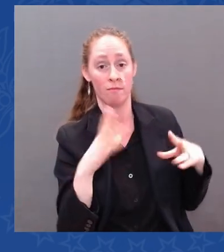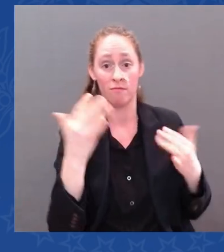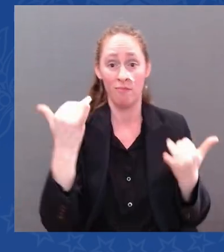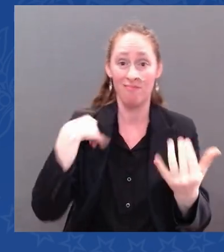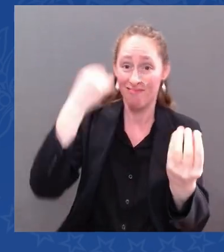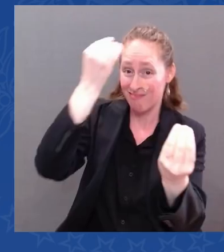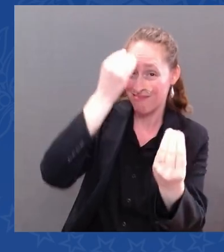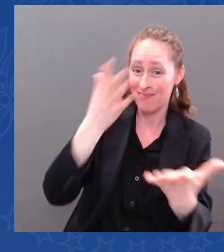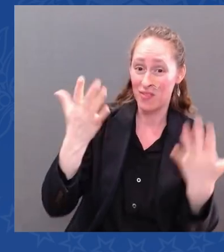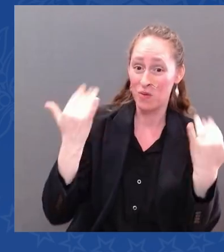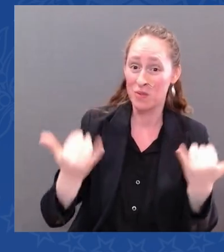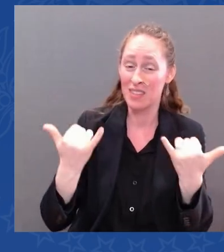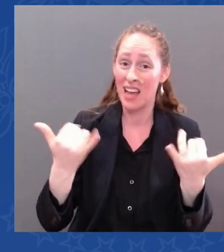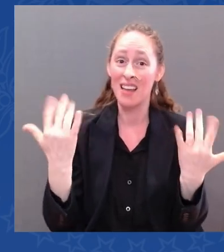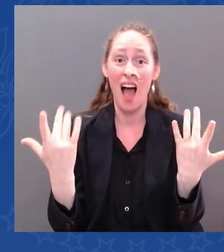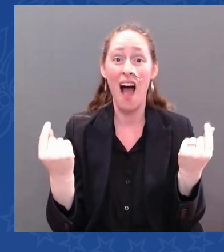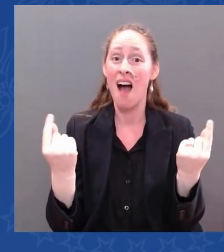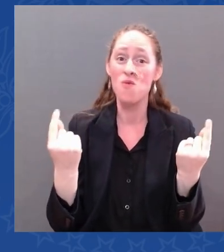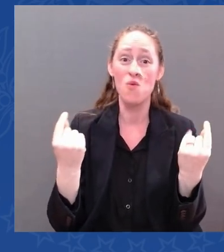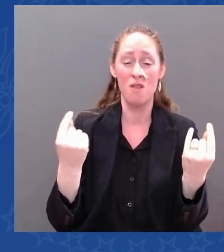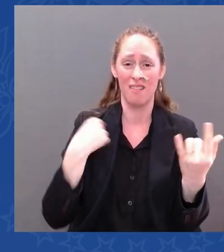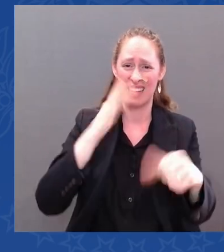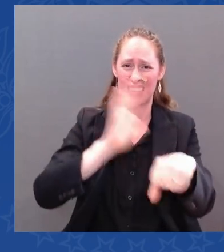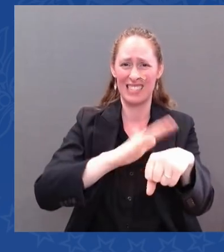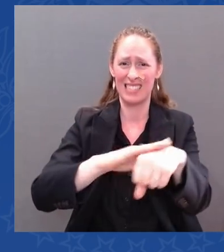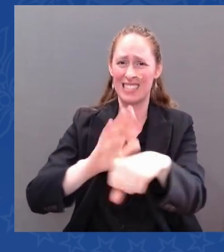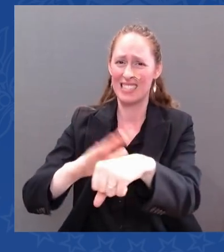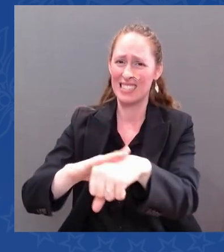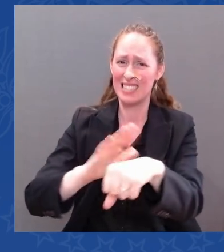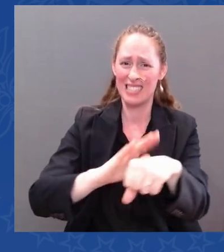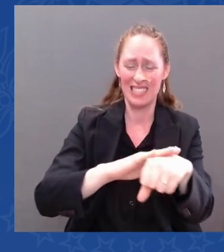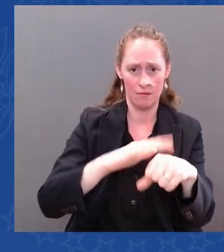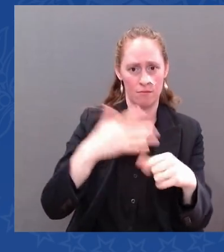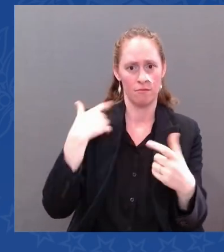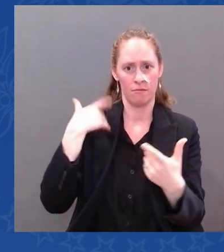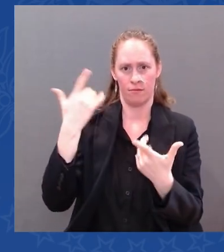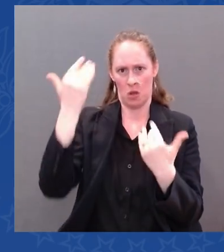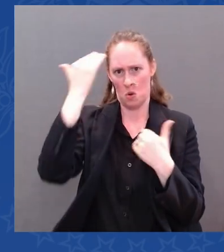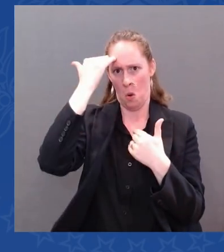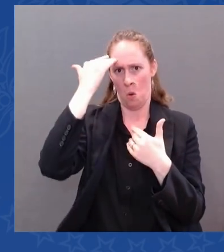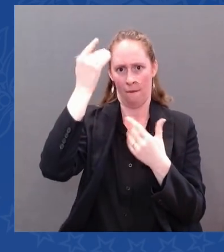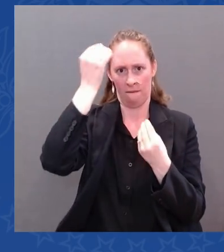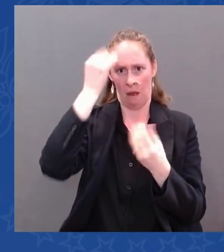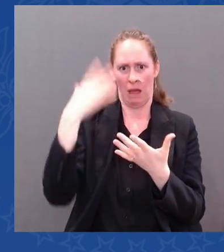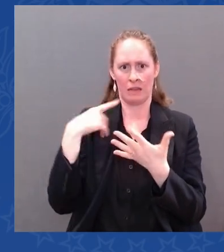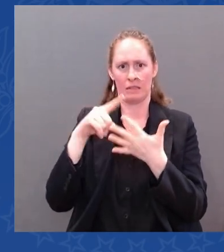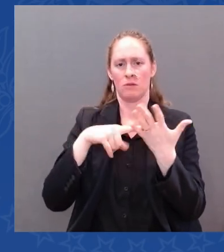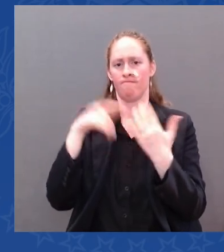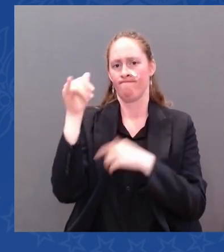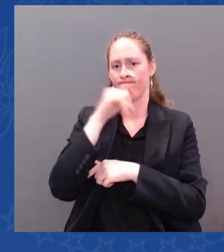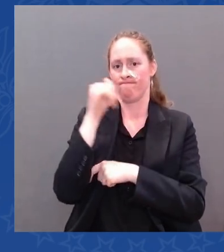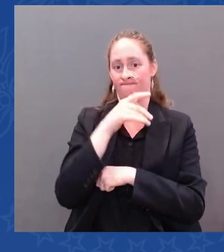Russia may be planning a cyberattack against us. And as I've said, the magnitude of Russia's cyber capacity